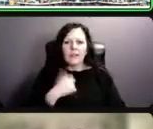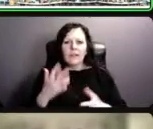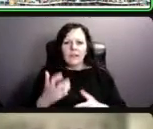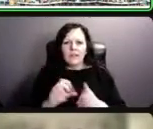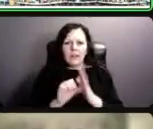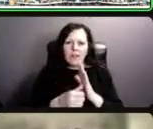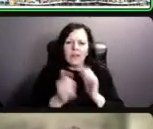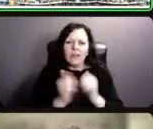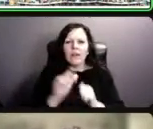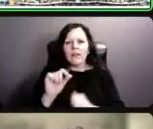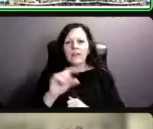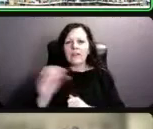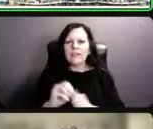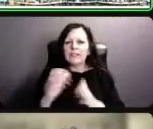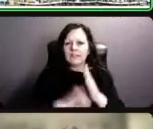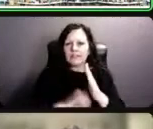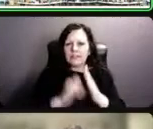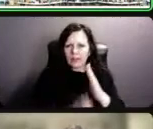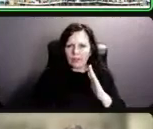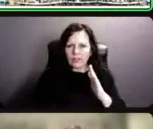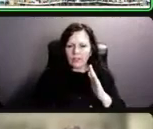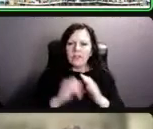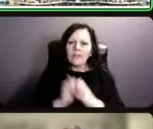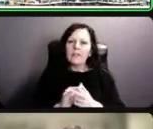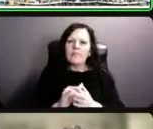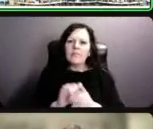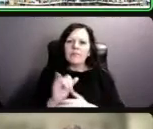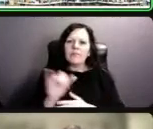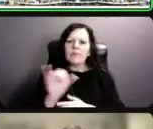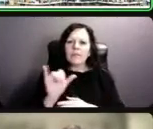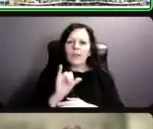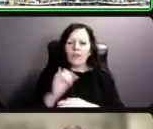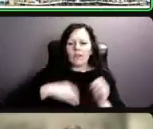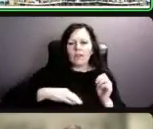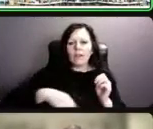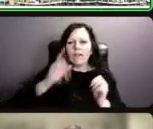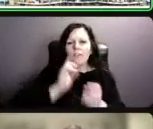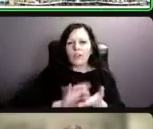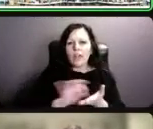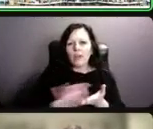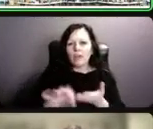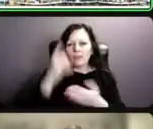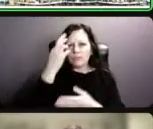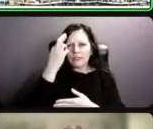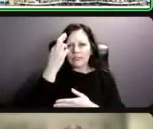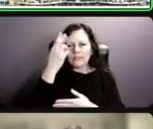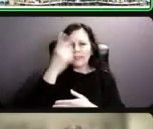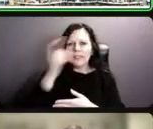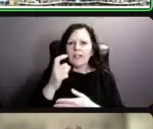WE GAVE A 20 PERCENT DISCOUNT